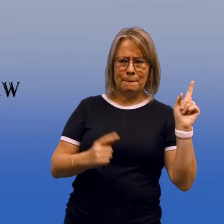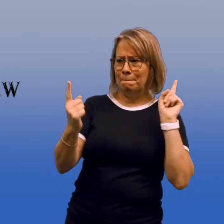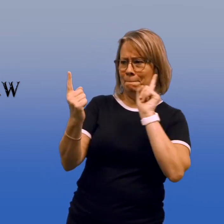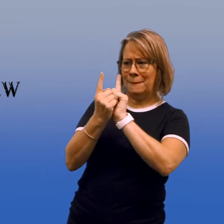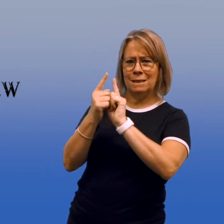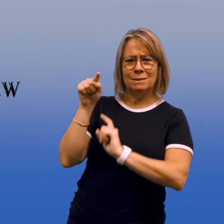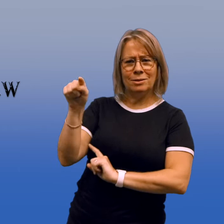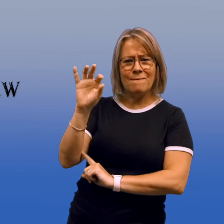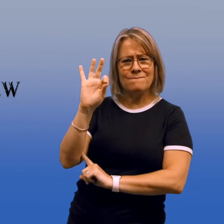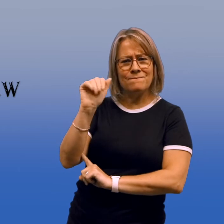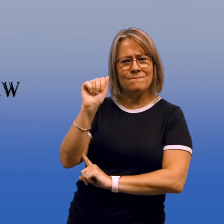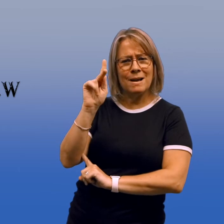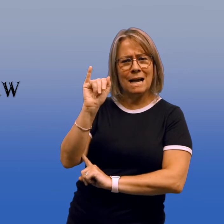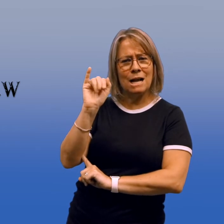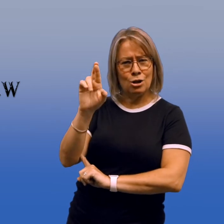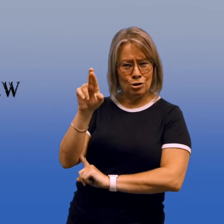How did he meet the fakir?